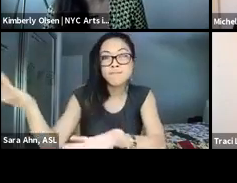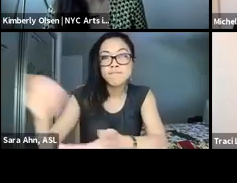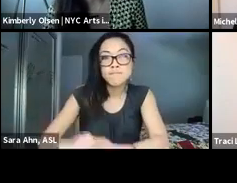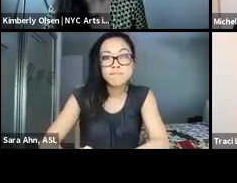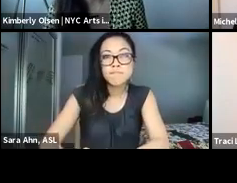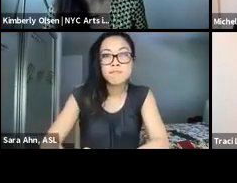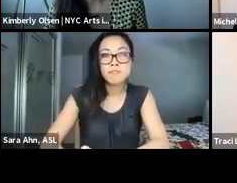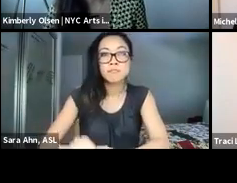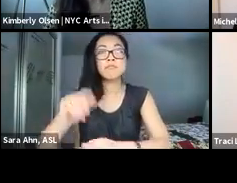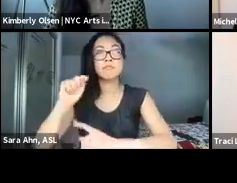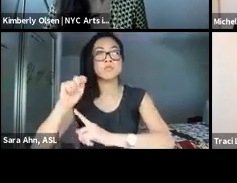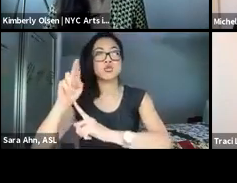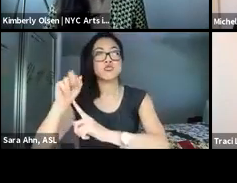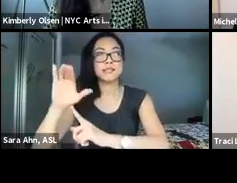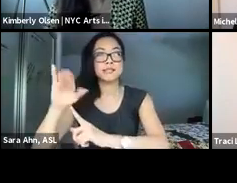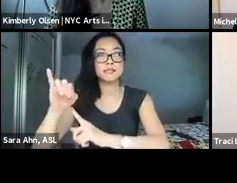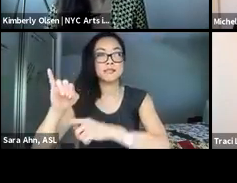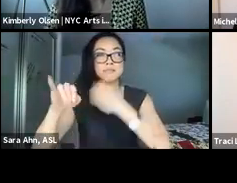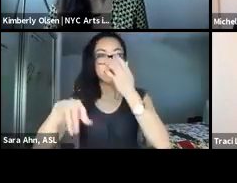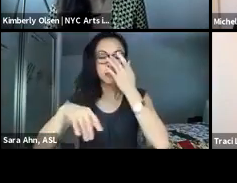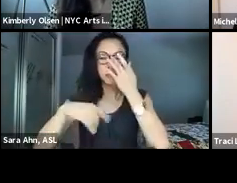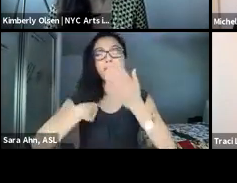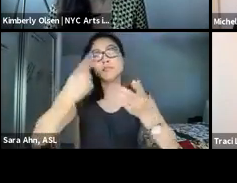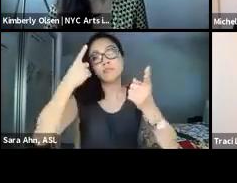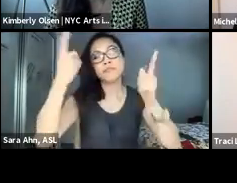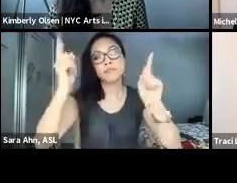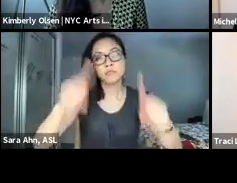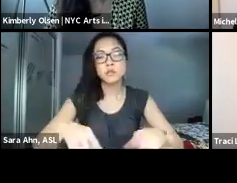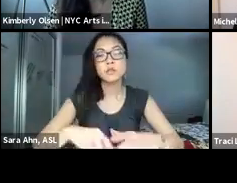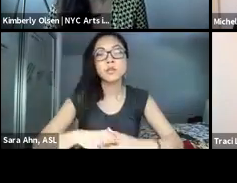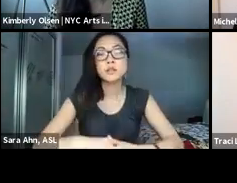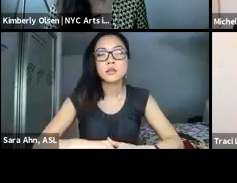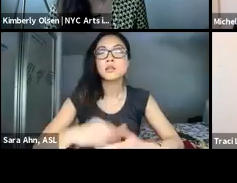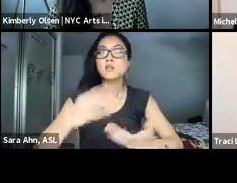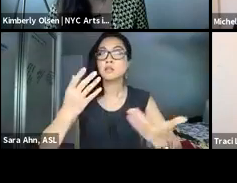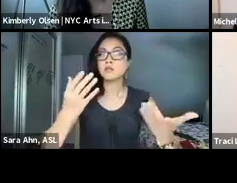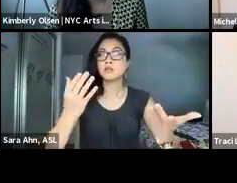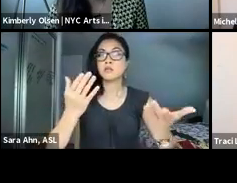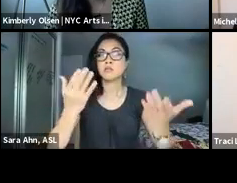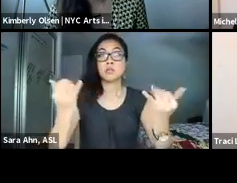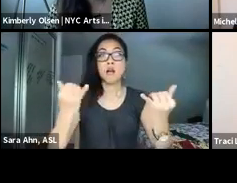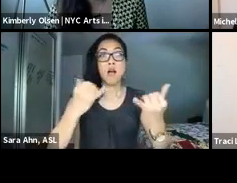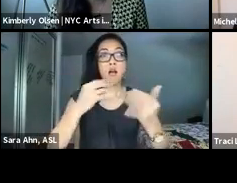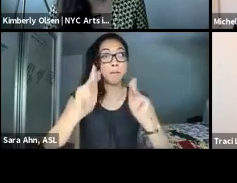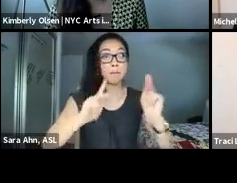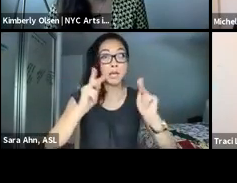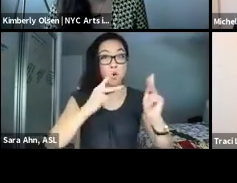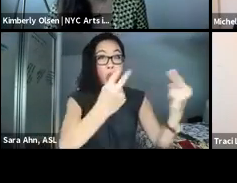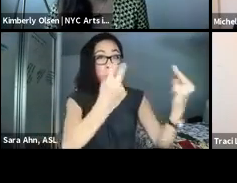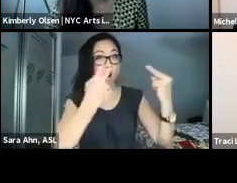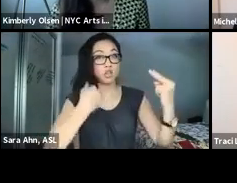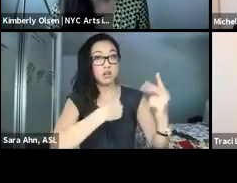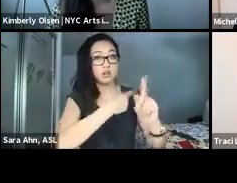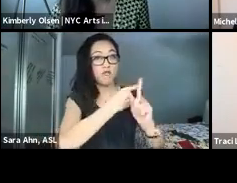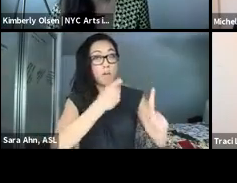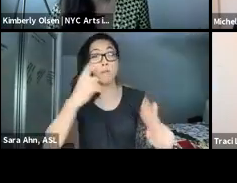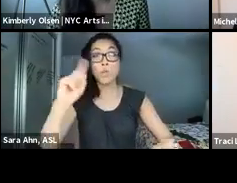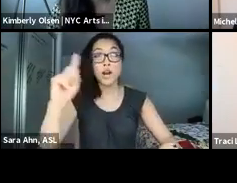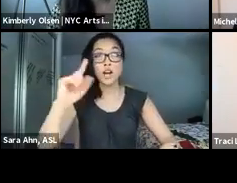remotely. We don't know. We're testing ideas, reading and informing ourselves, trying